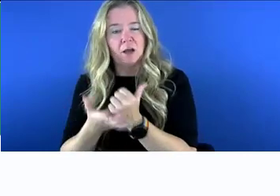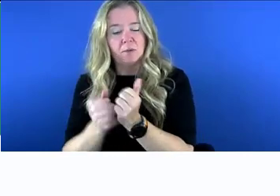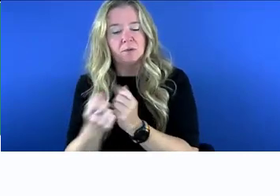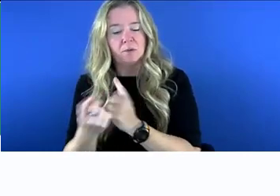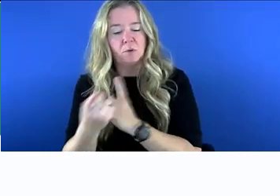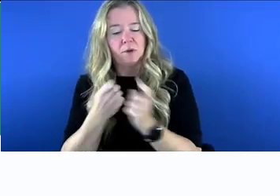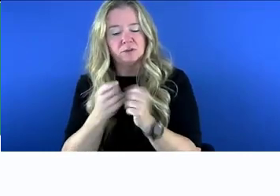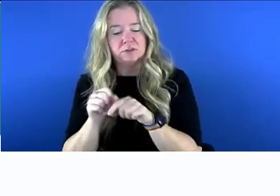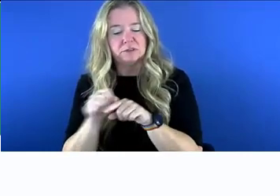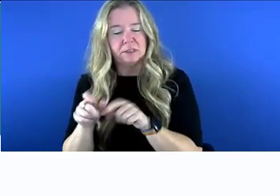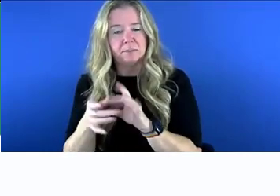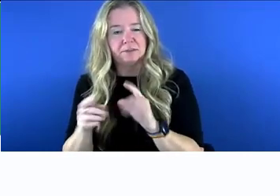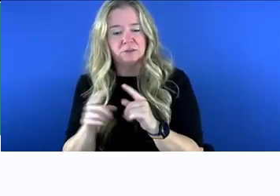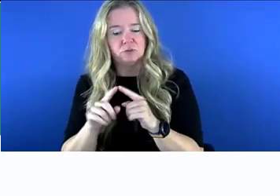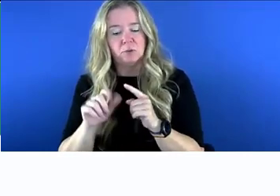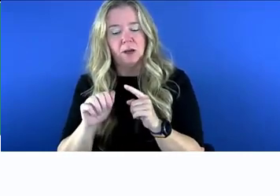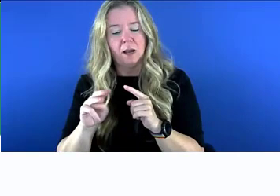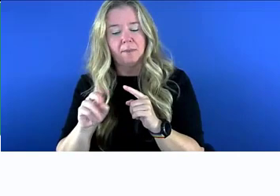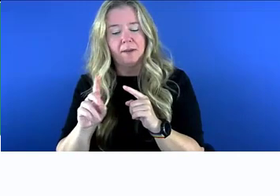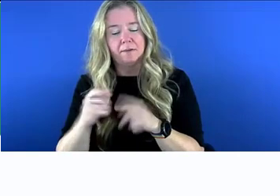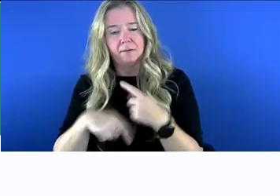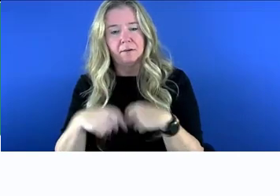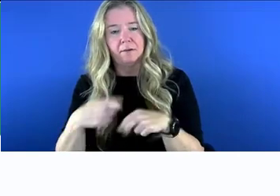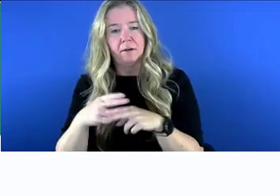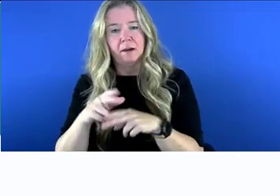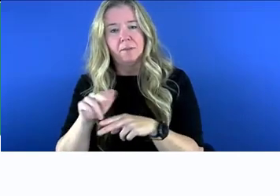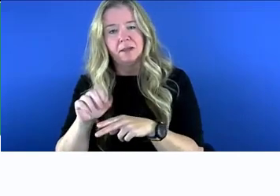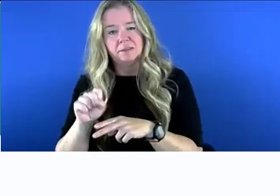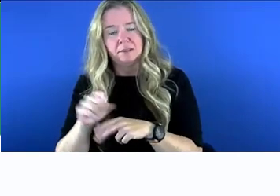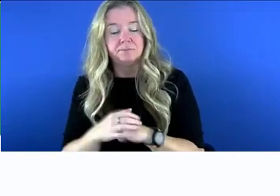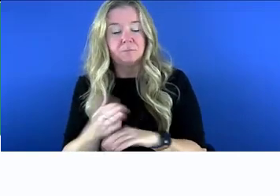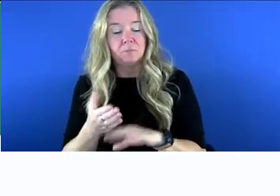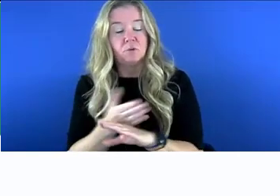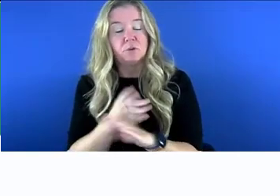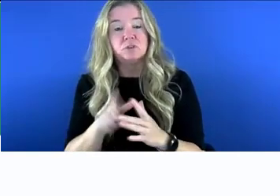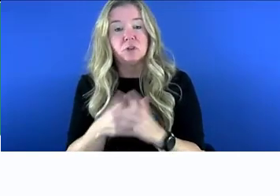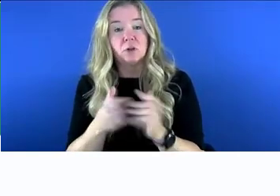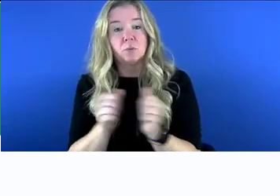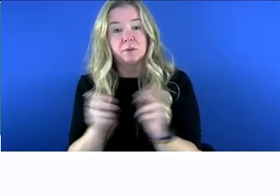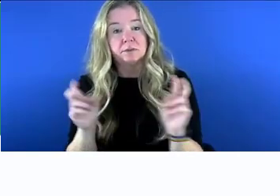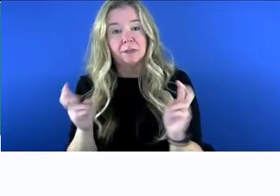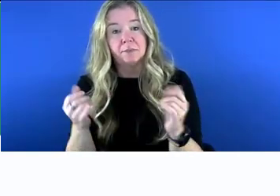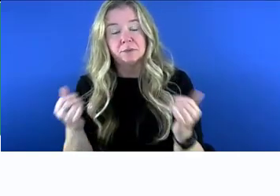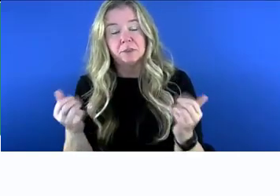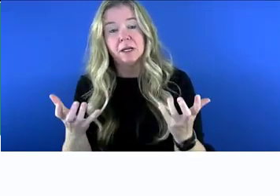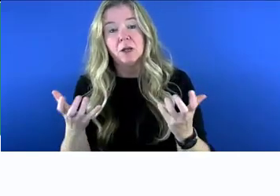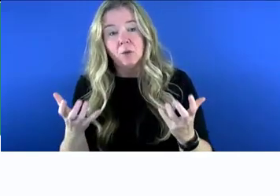a quick message. So before we get started with this topic today, I would like to hand this over